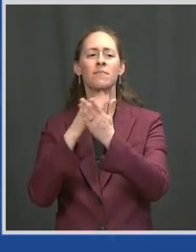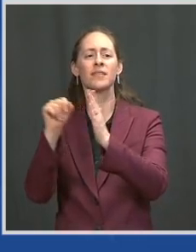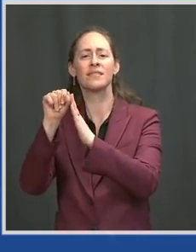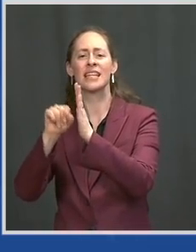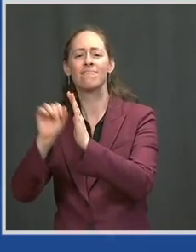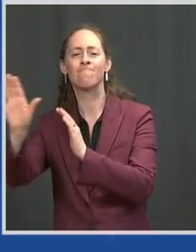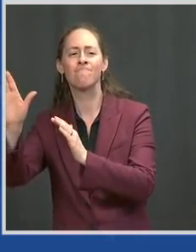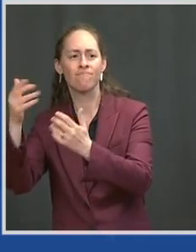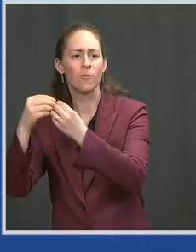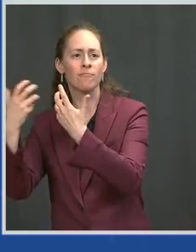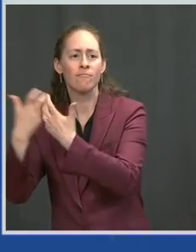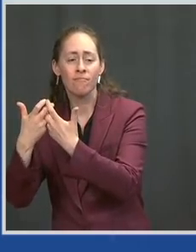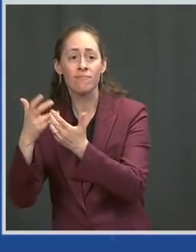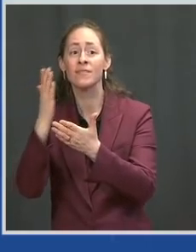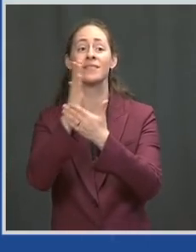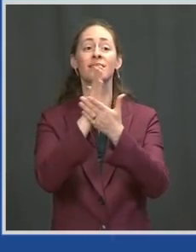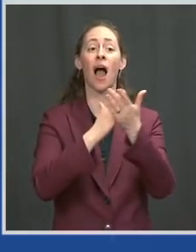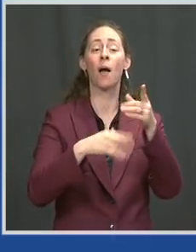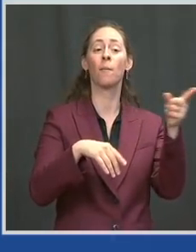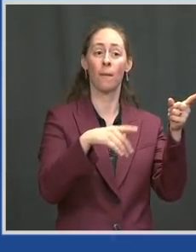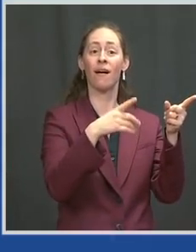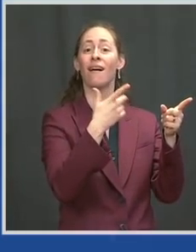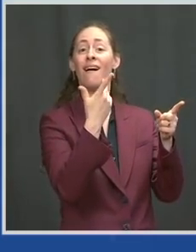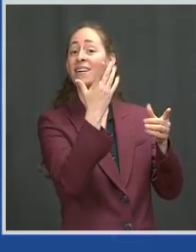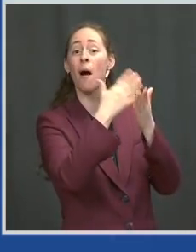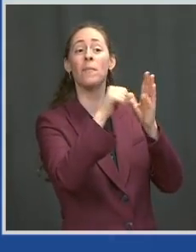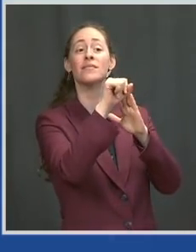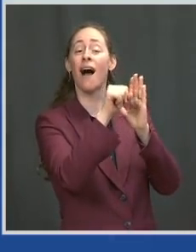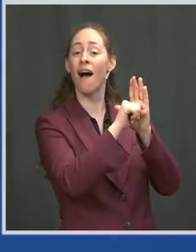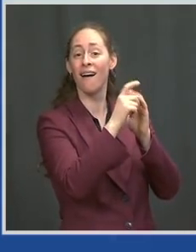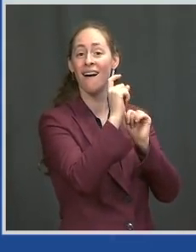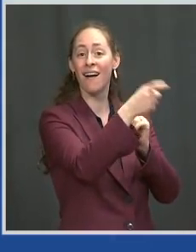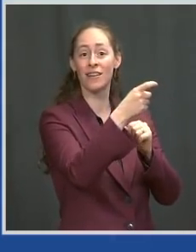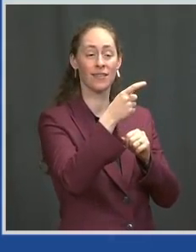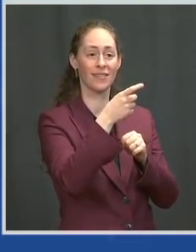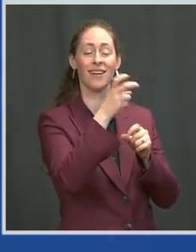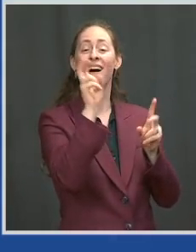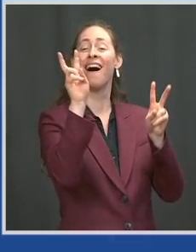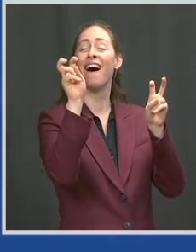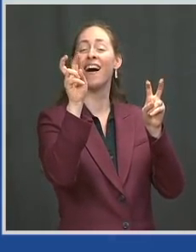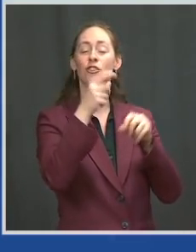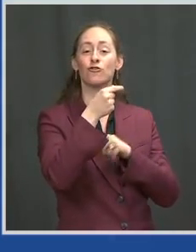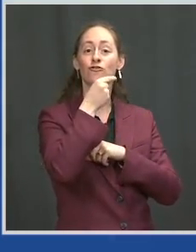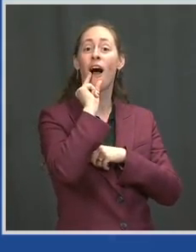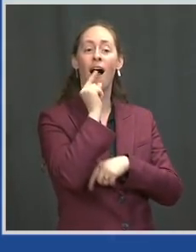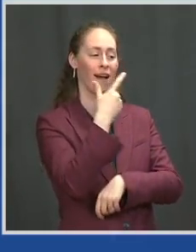The President: Can I -- can I ask you a -- both of you one last question?